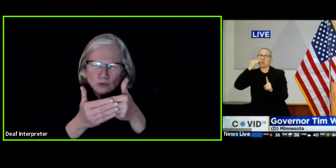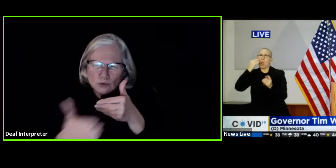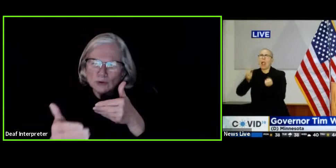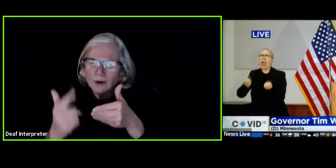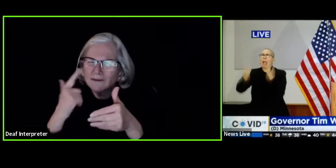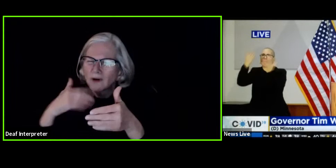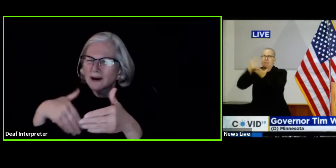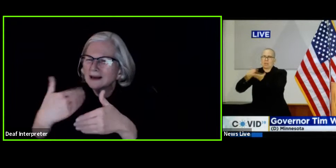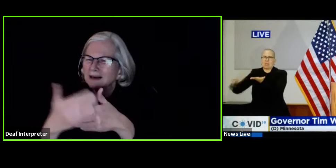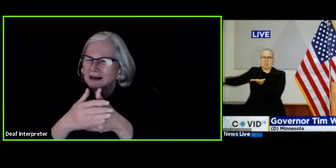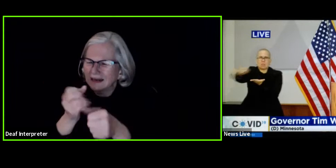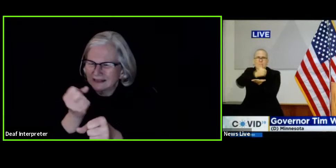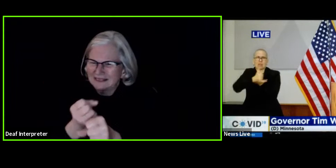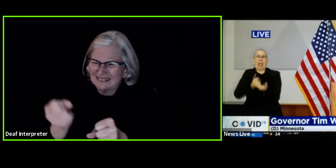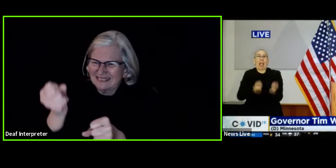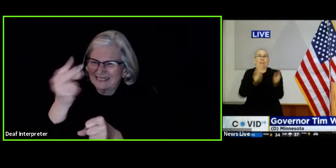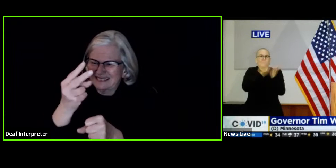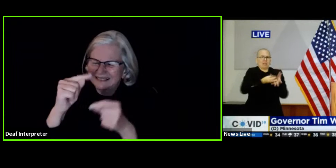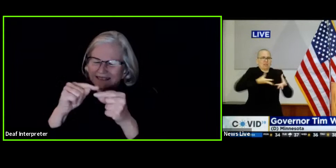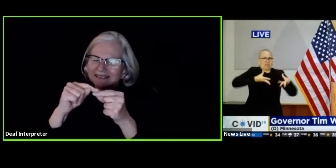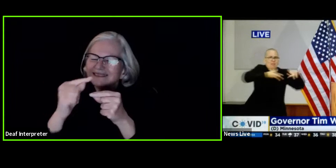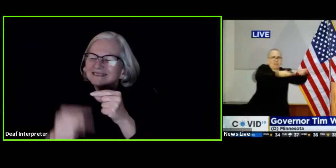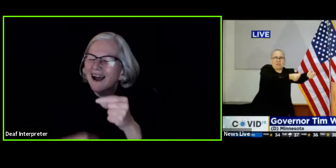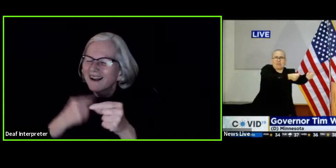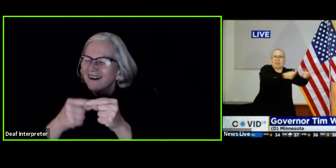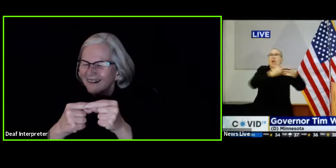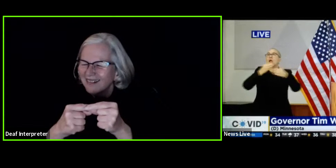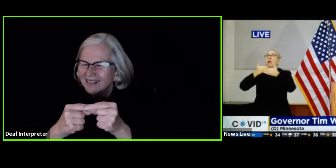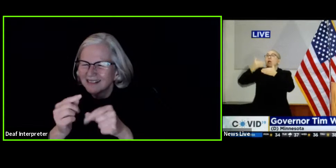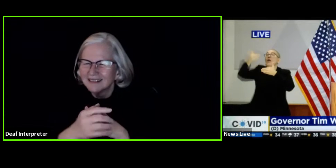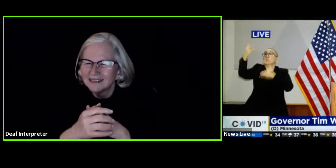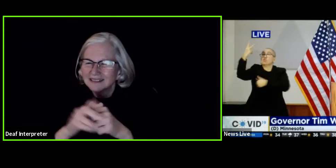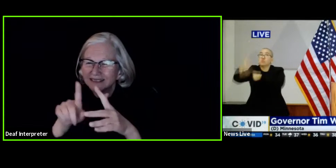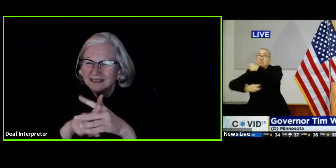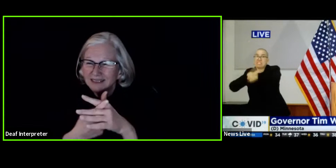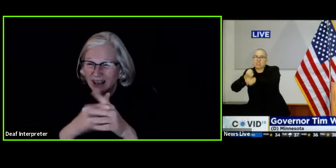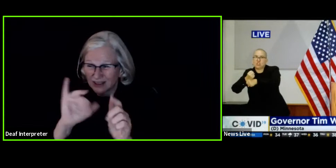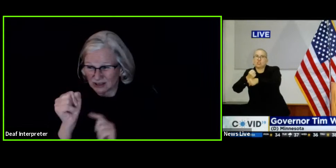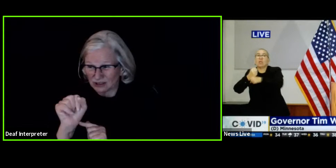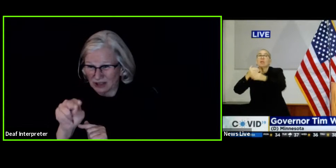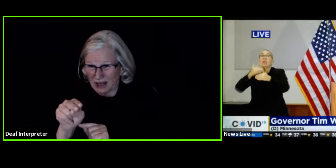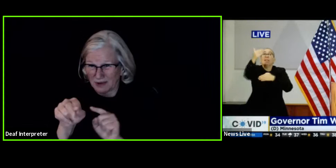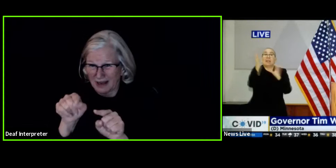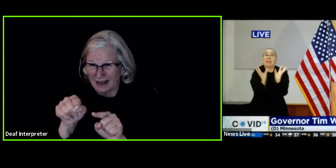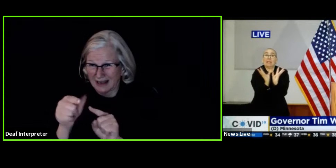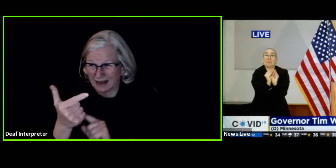THIS NEXT SESSION IN JANUARY OF '21. BUT THAT SHOULD GIVE US A GOOD PLACE THAT WE SHOULD BE ABLE TO